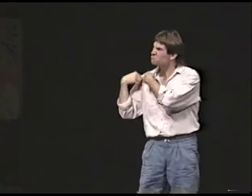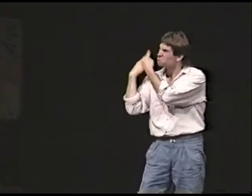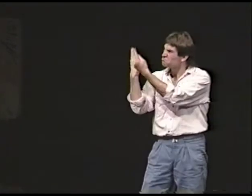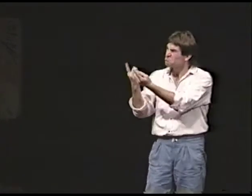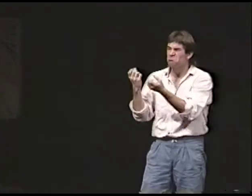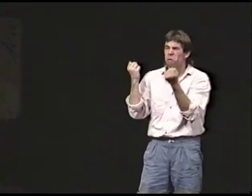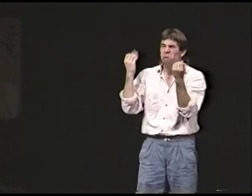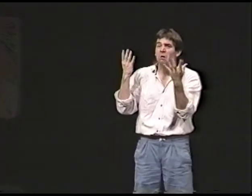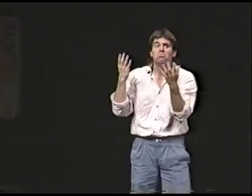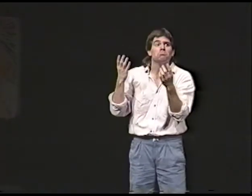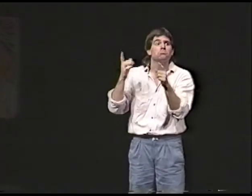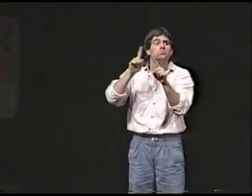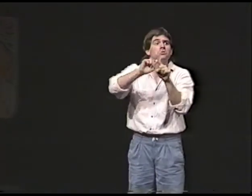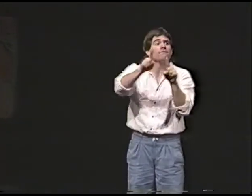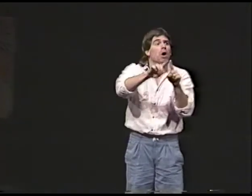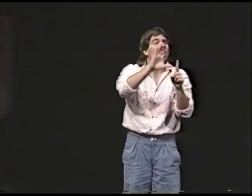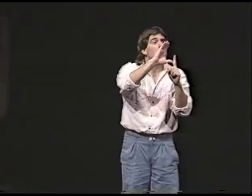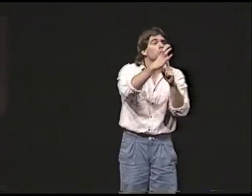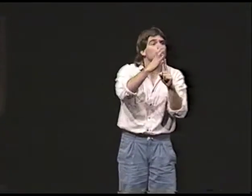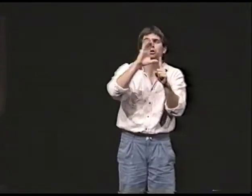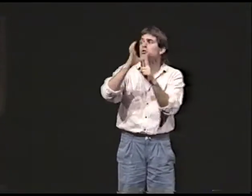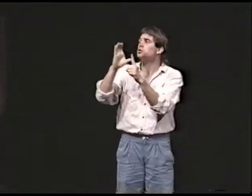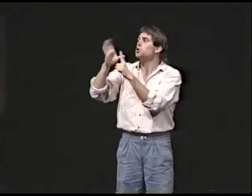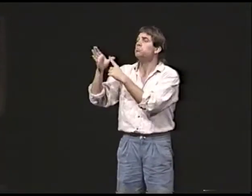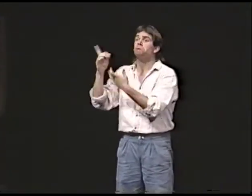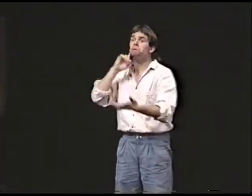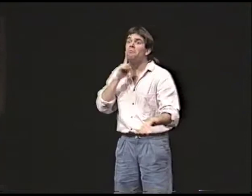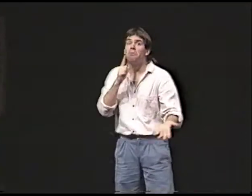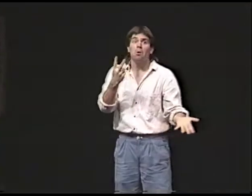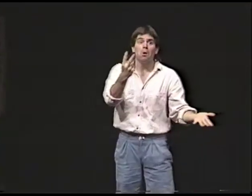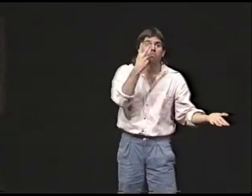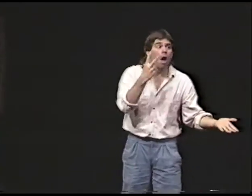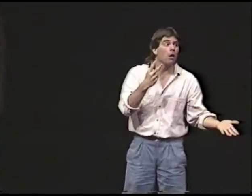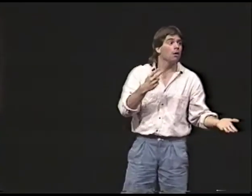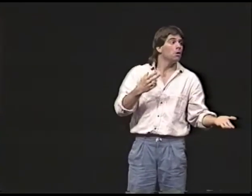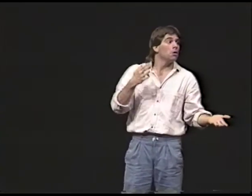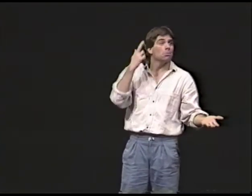For many years, all along, different cultures,